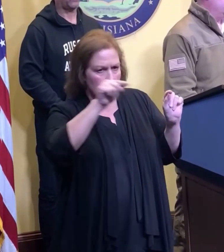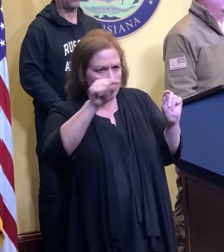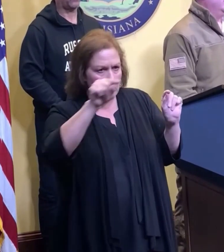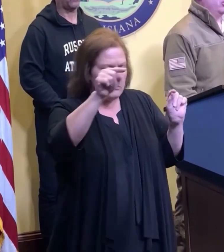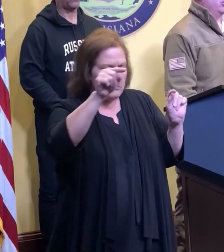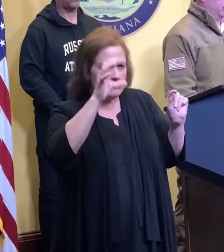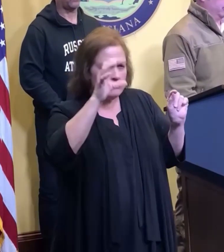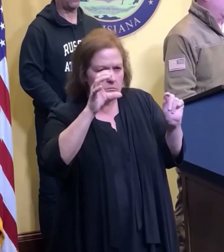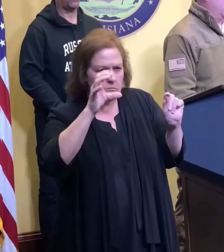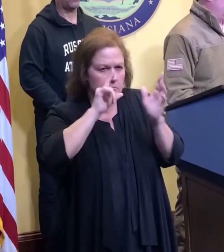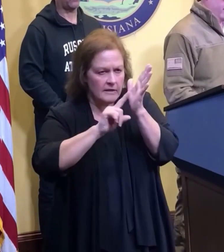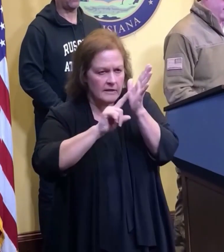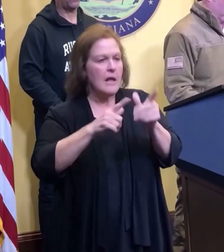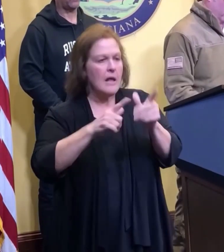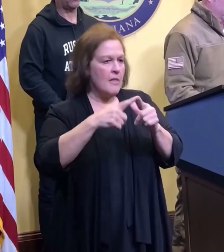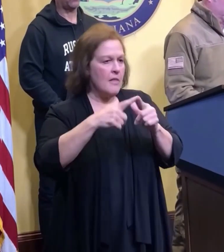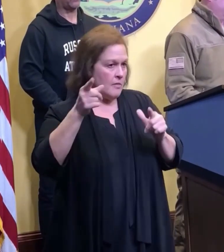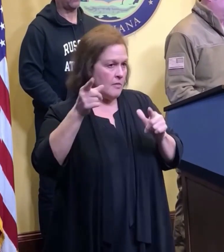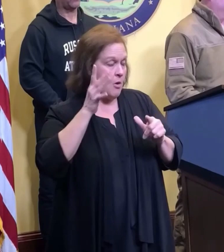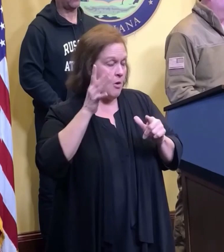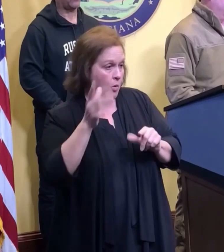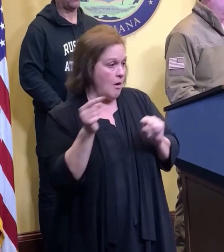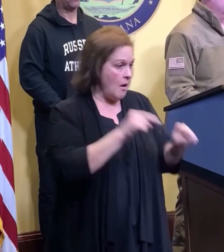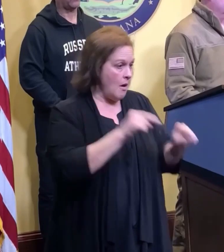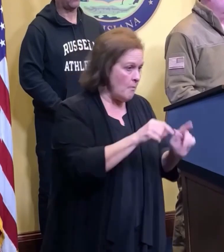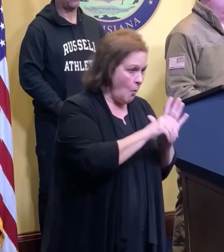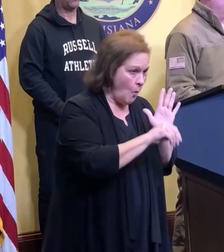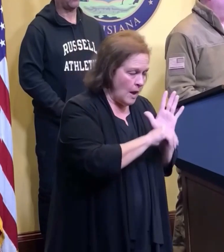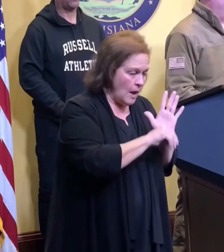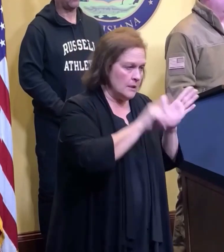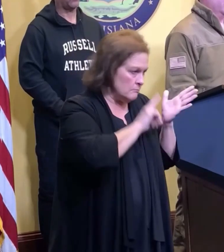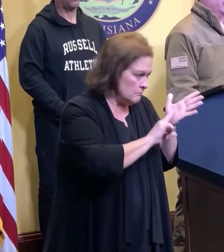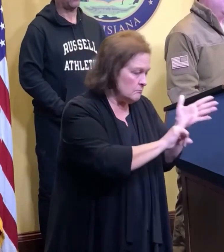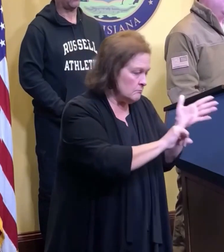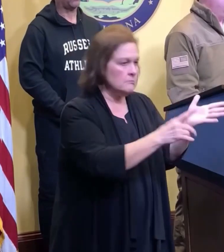jefferson parish wherever else this may have had a an impact it looks to be in at